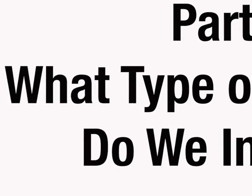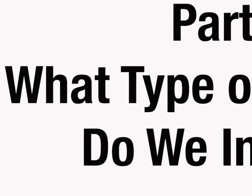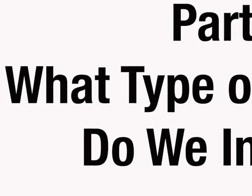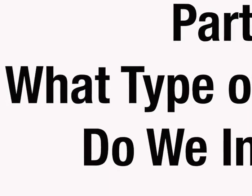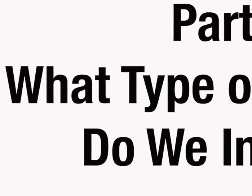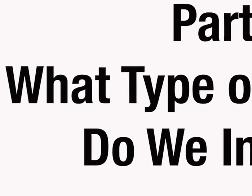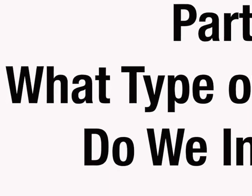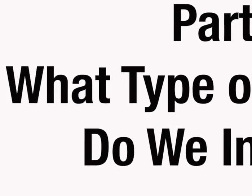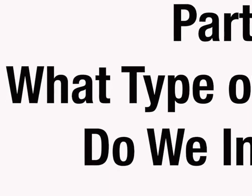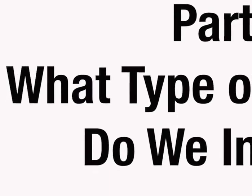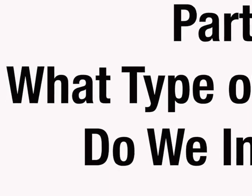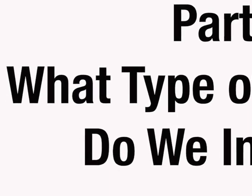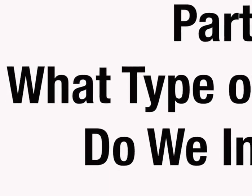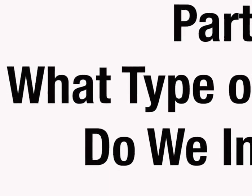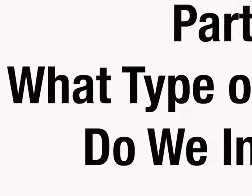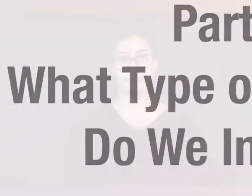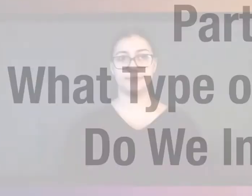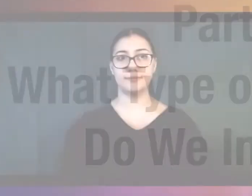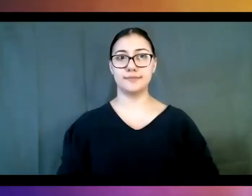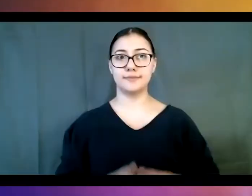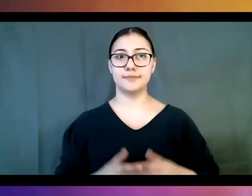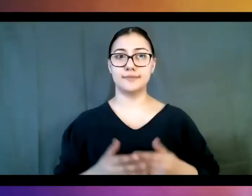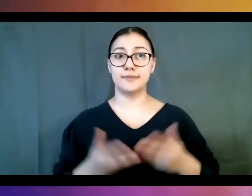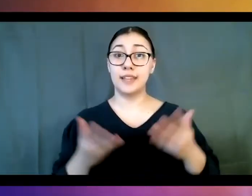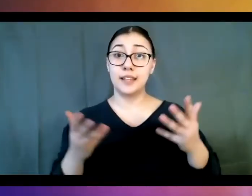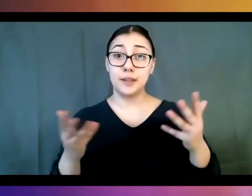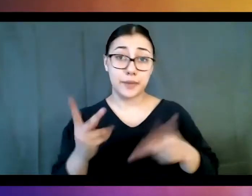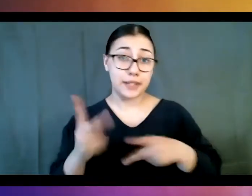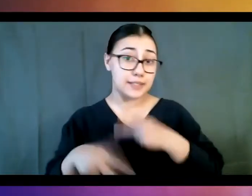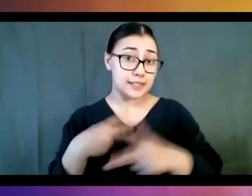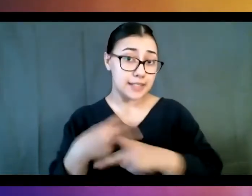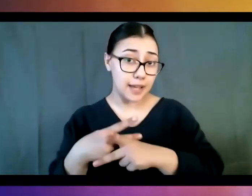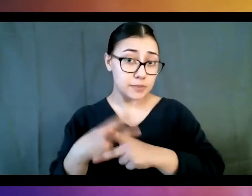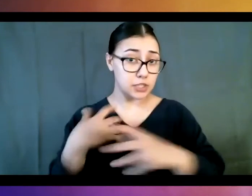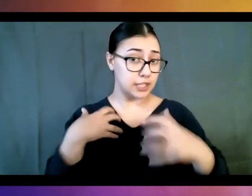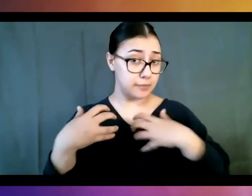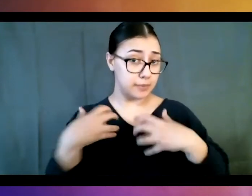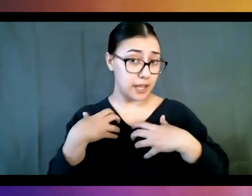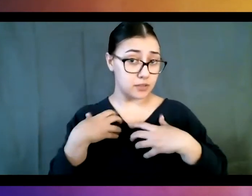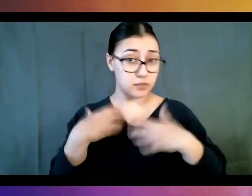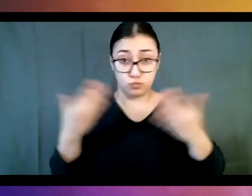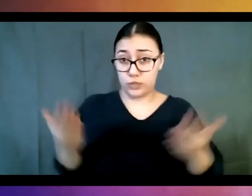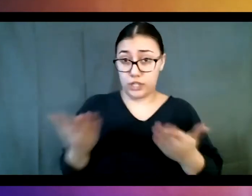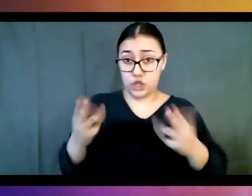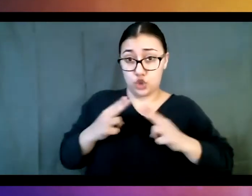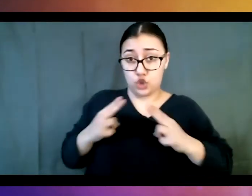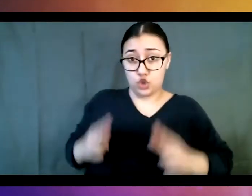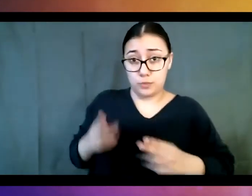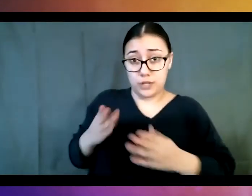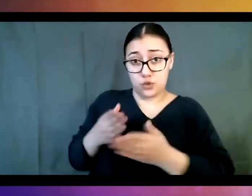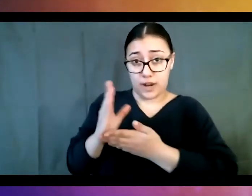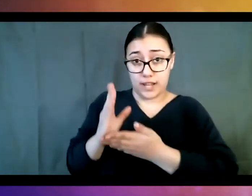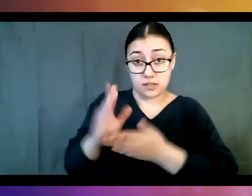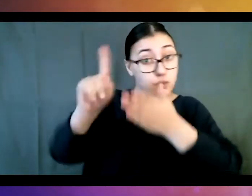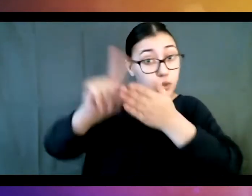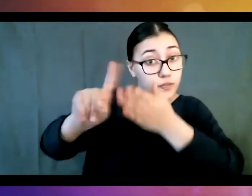What types of complaints does the Human Rights Commission investigate? The Human Rights Commission investigates complaints